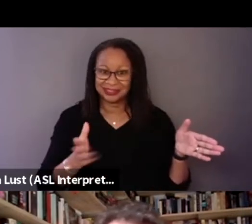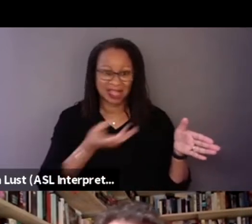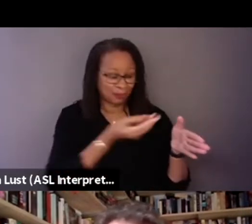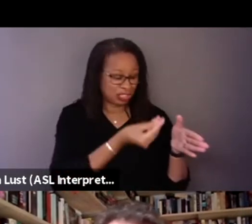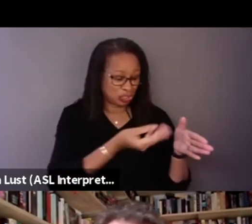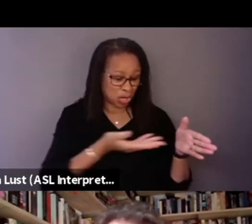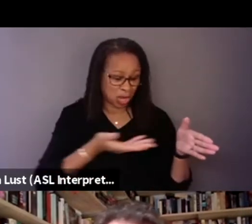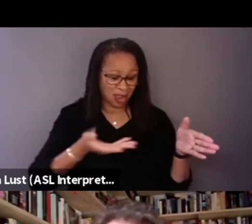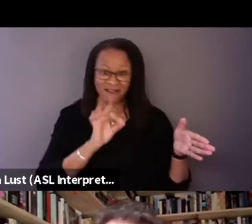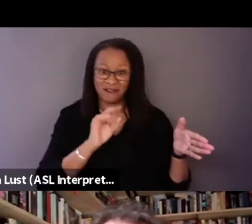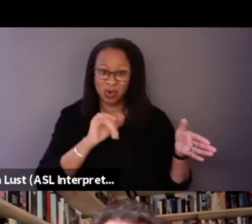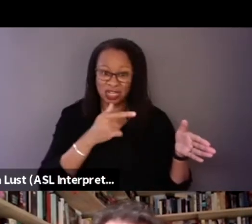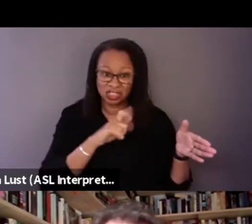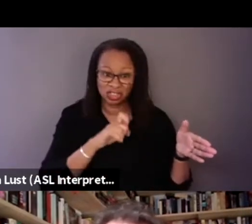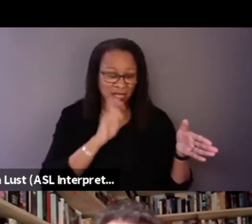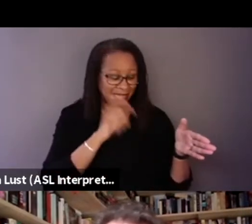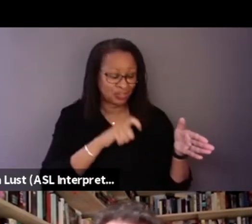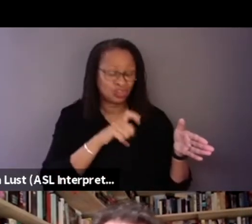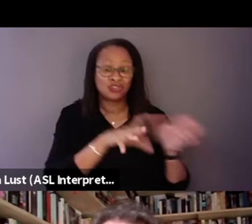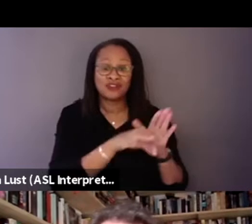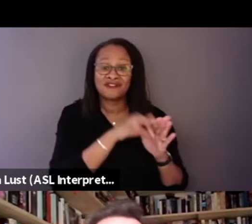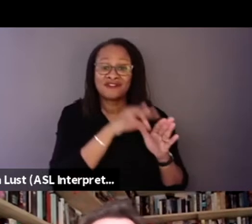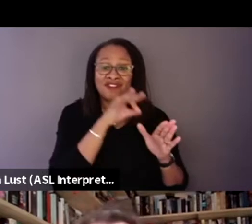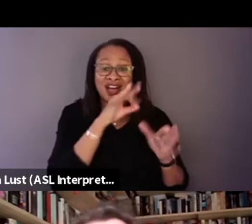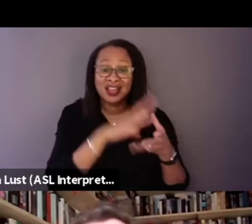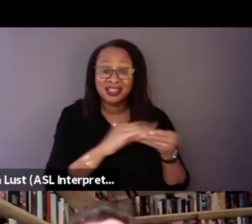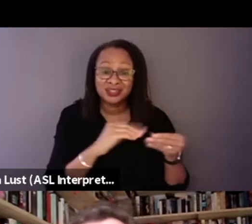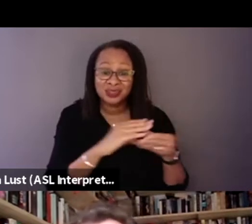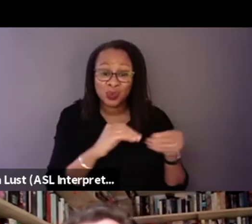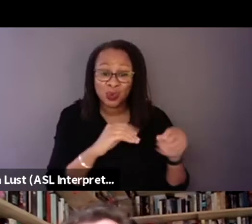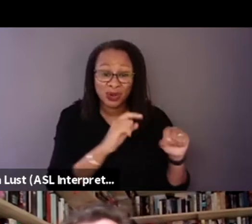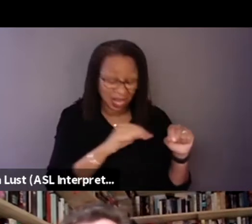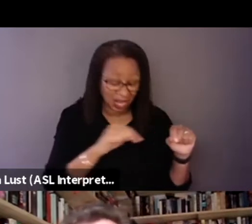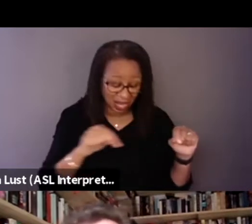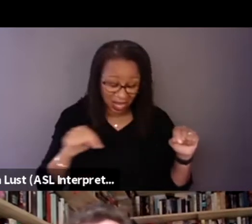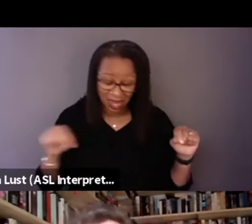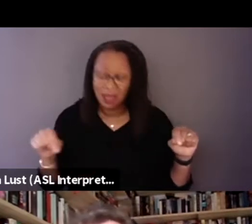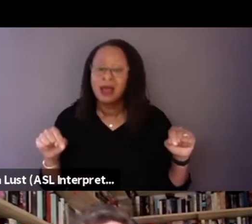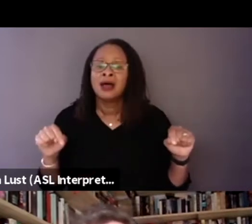and you have to find the story. I guess what I would say,